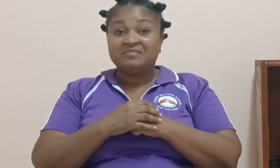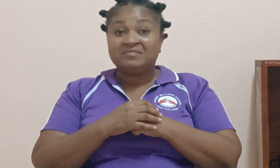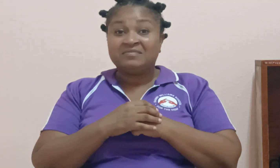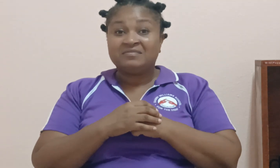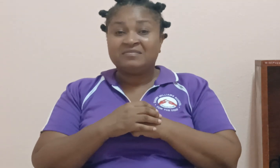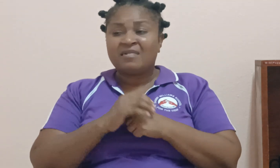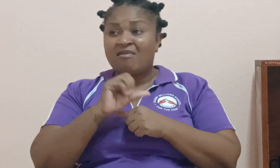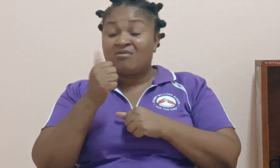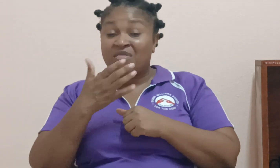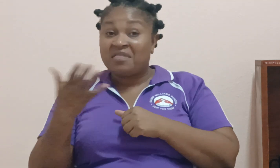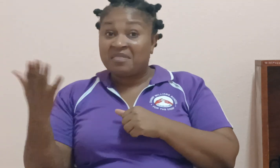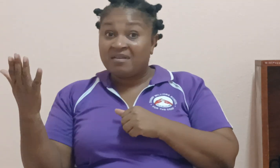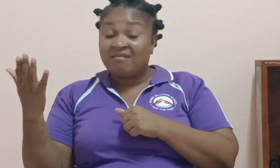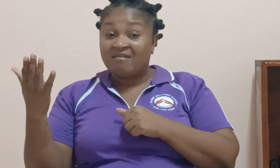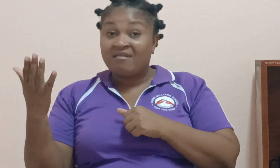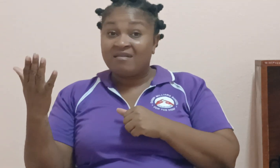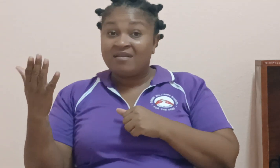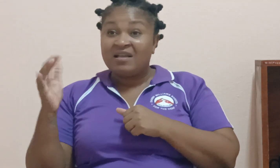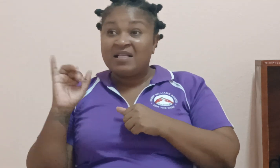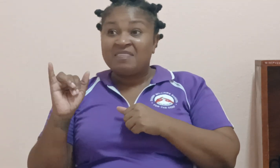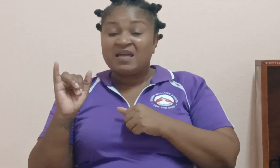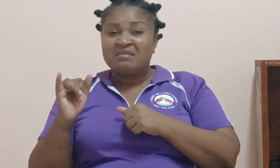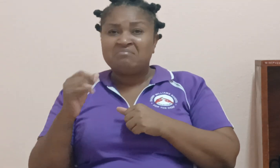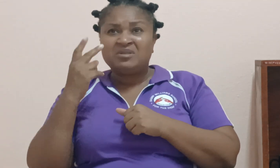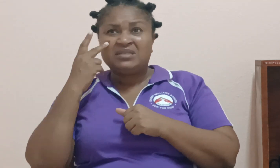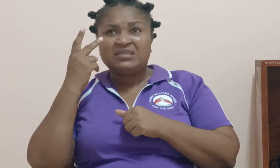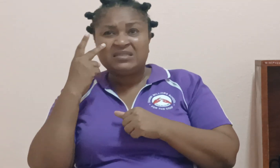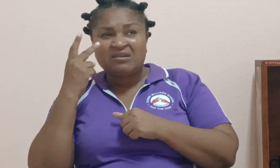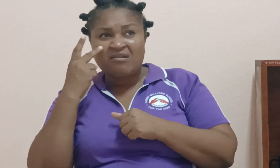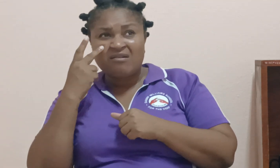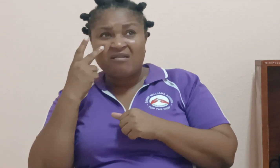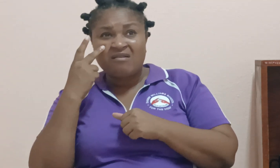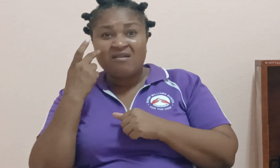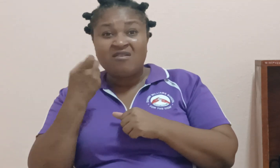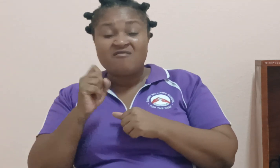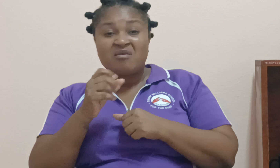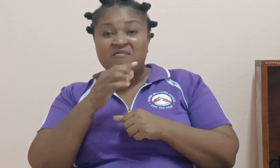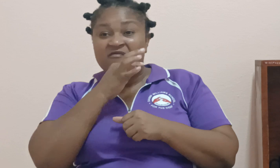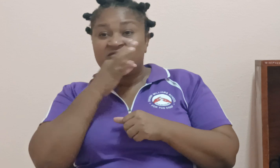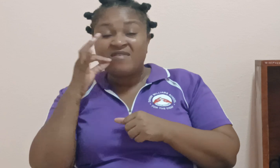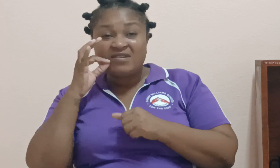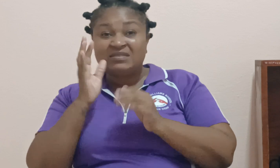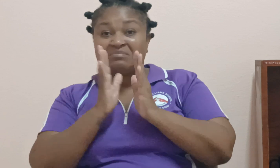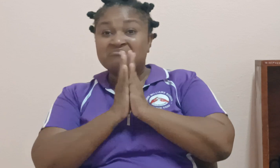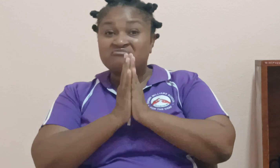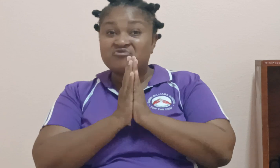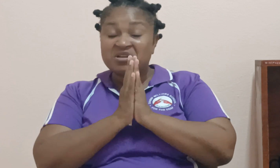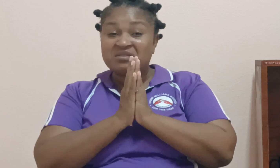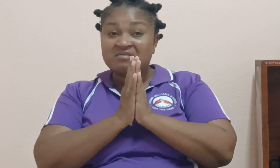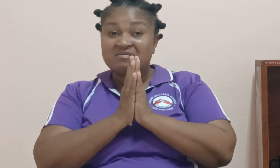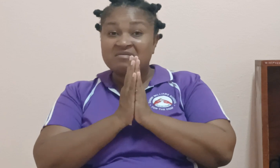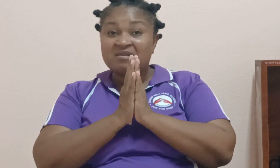Another thing that stood out to me from our fasting and prayer is when another